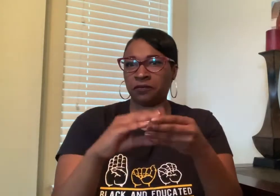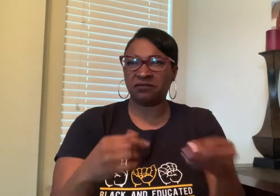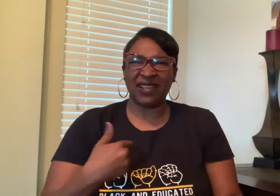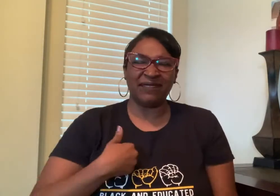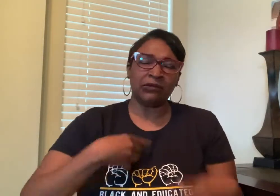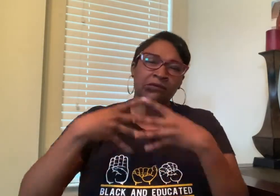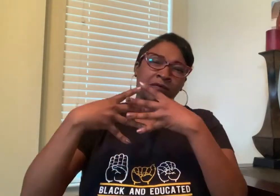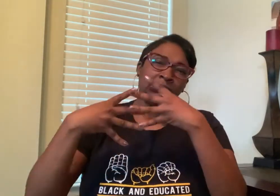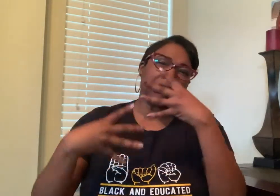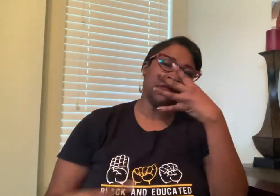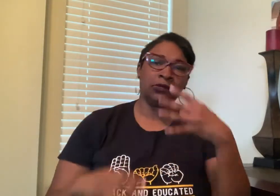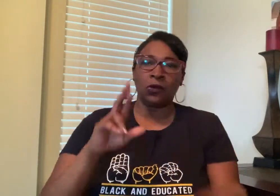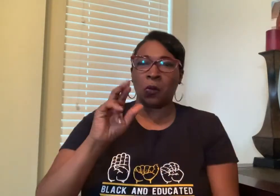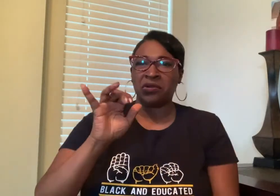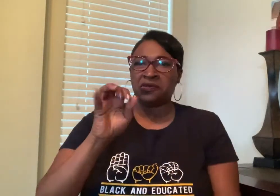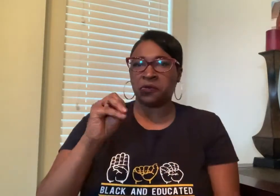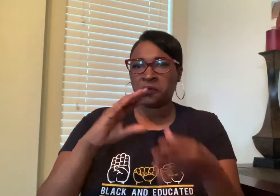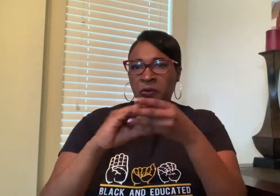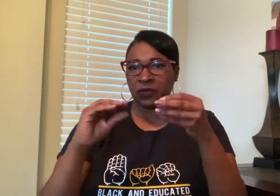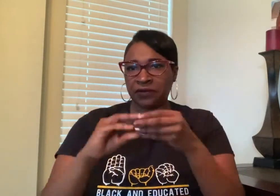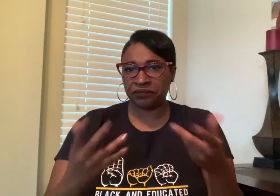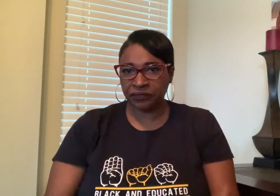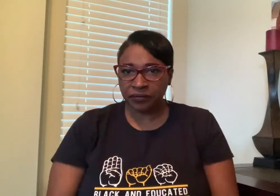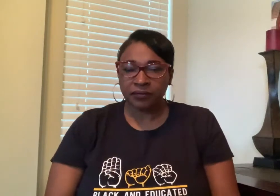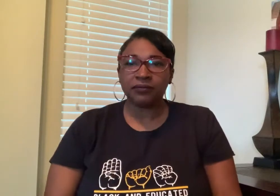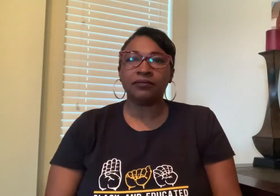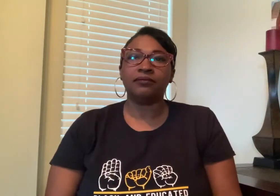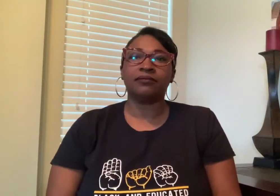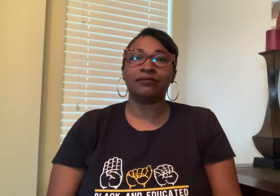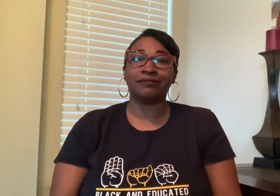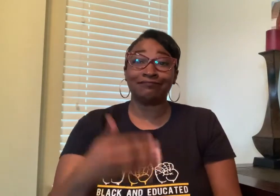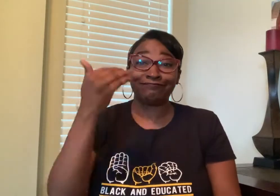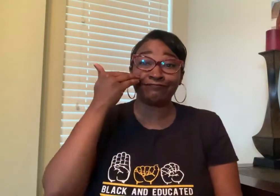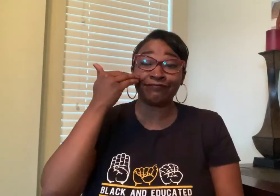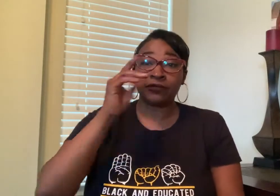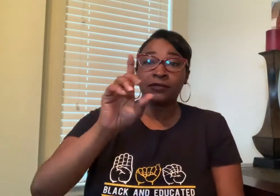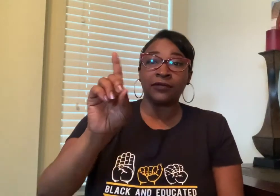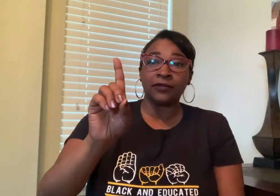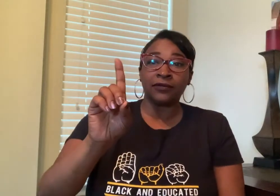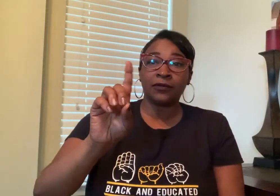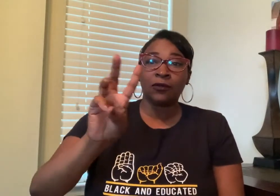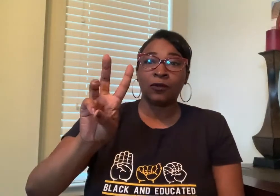I have many stories I can share about racism, but today I will share one.